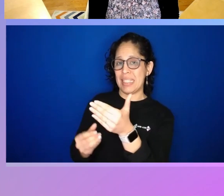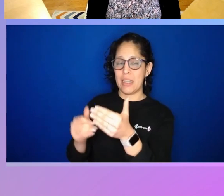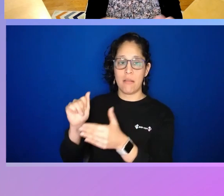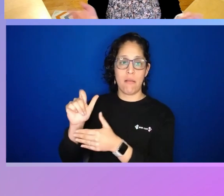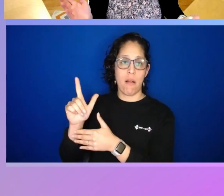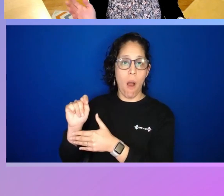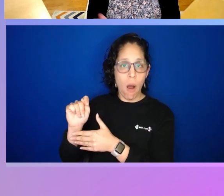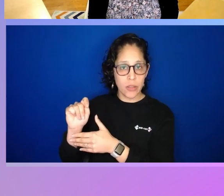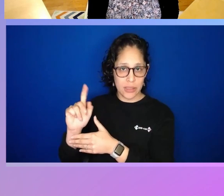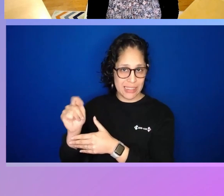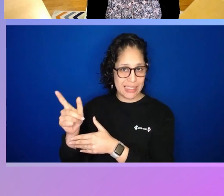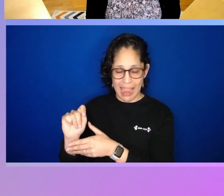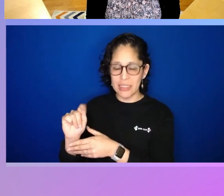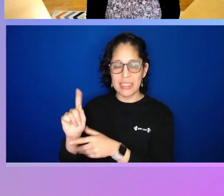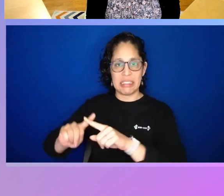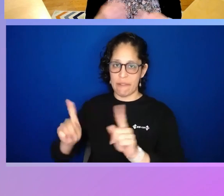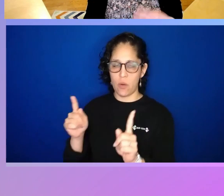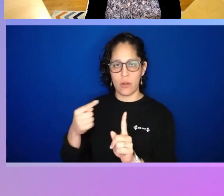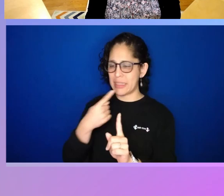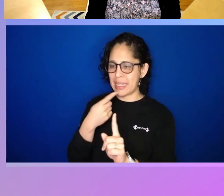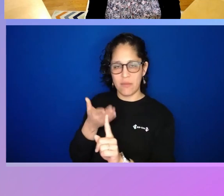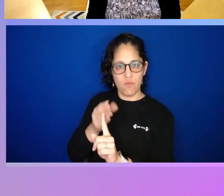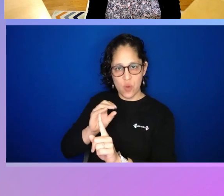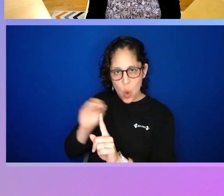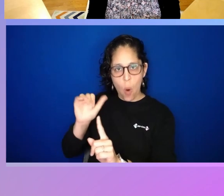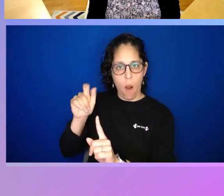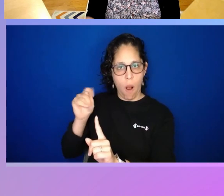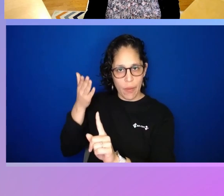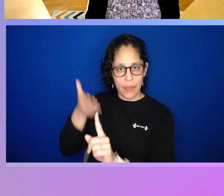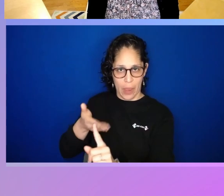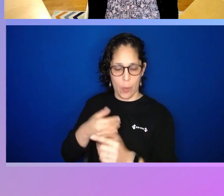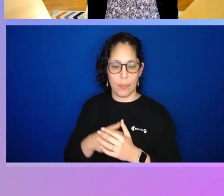So skip to content is one of those instances where we would tell actually the developer this is a skip link, skip